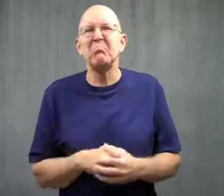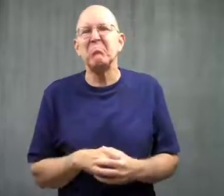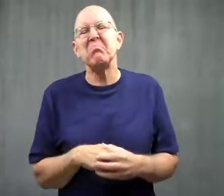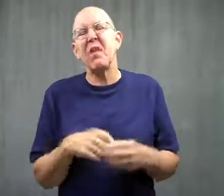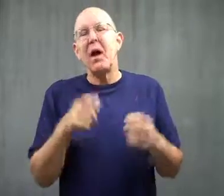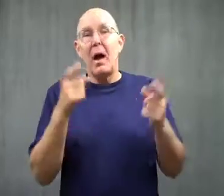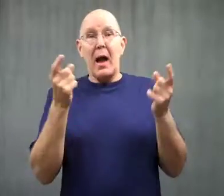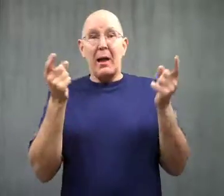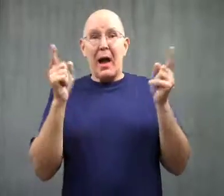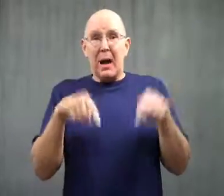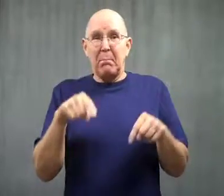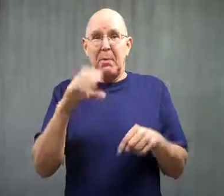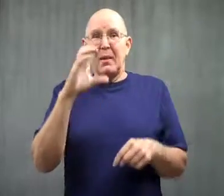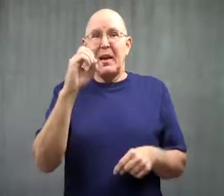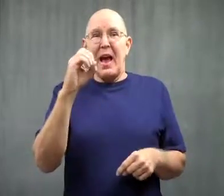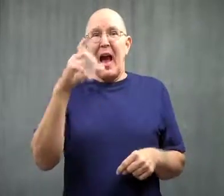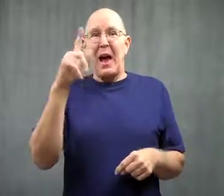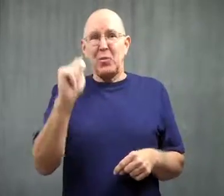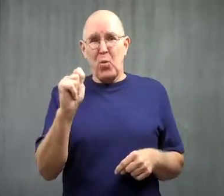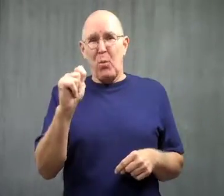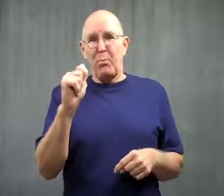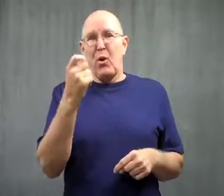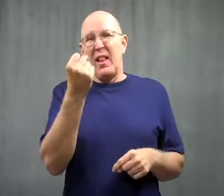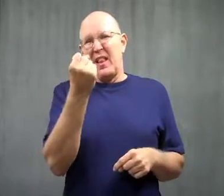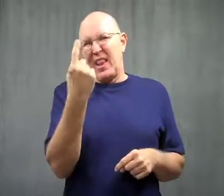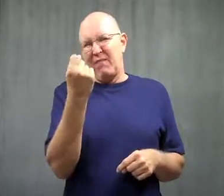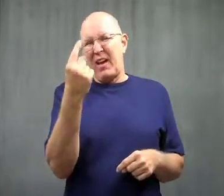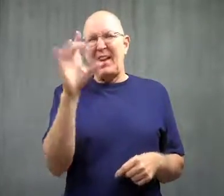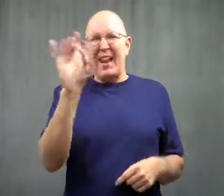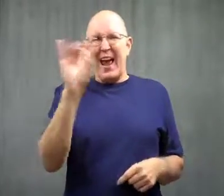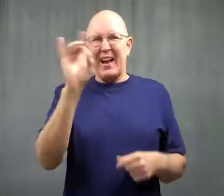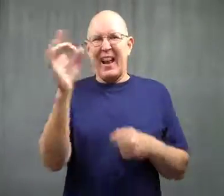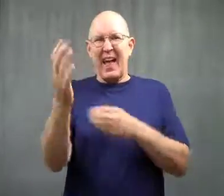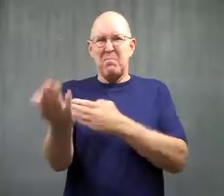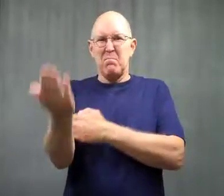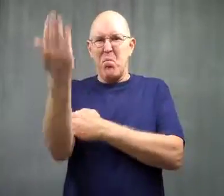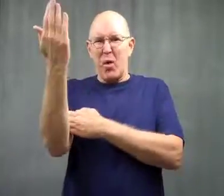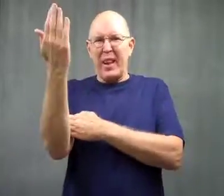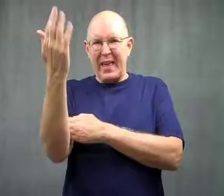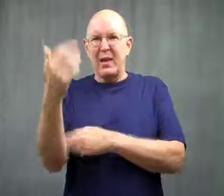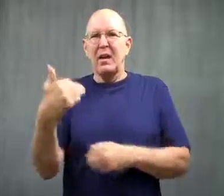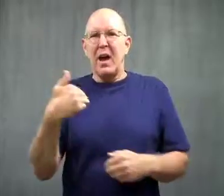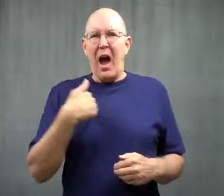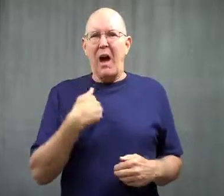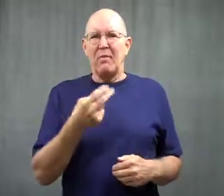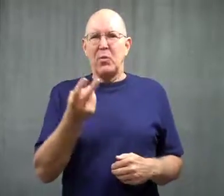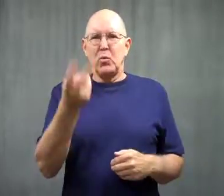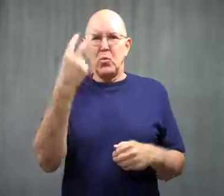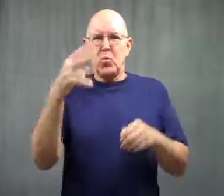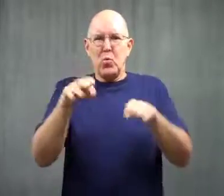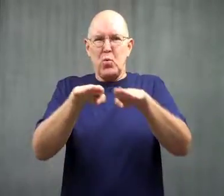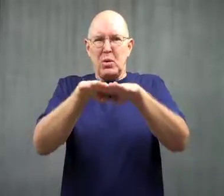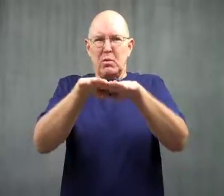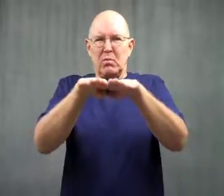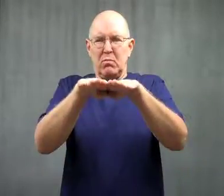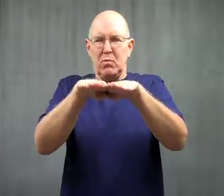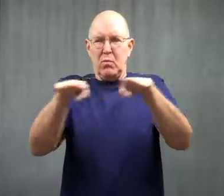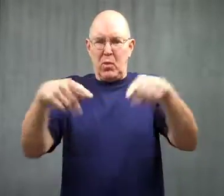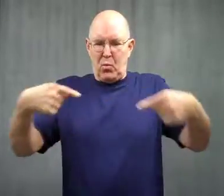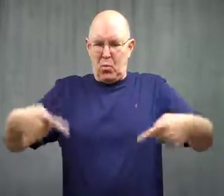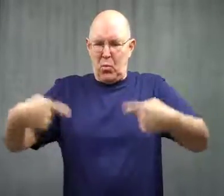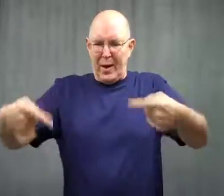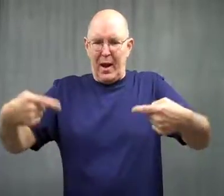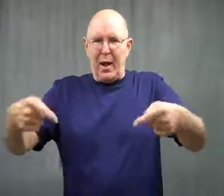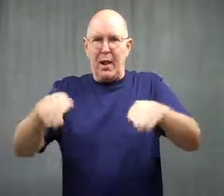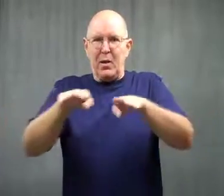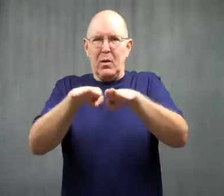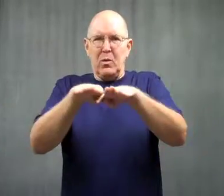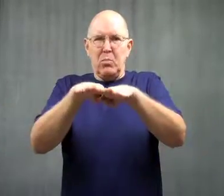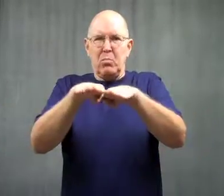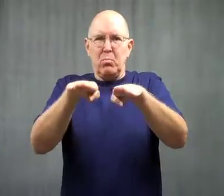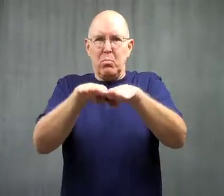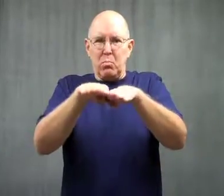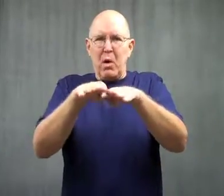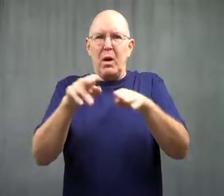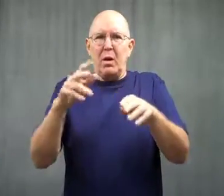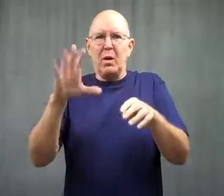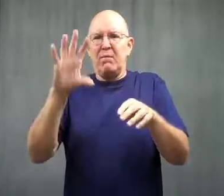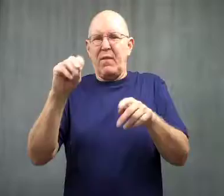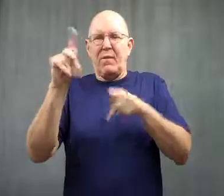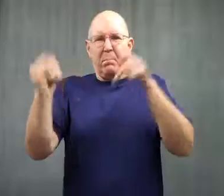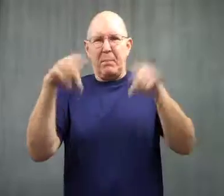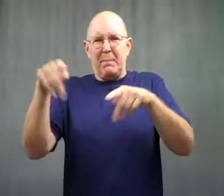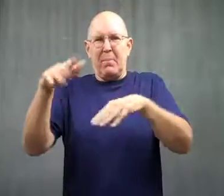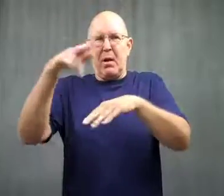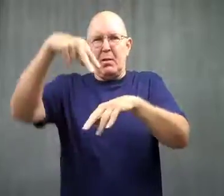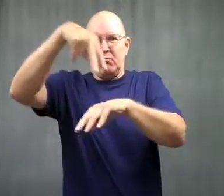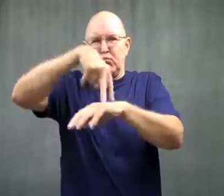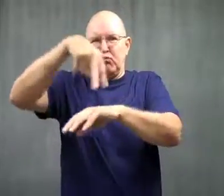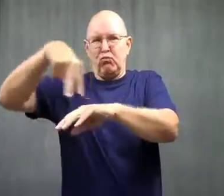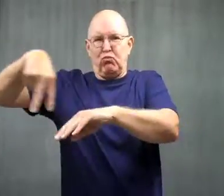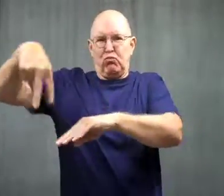At 8 am on October 11, there were two platforms side by side, with wheels.